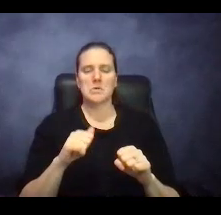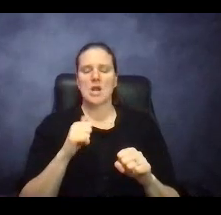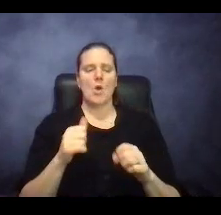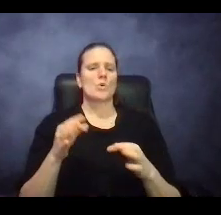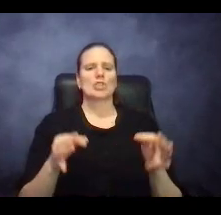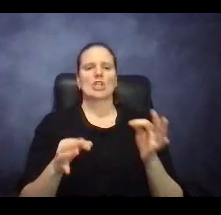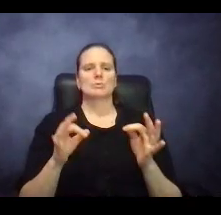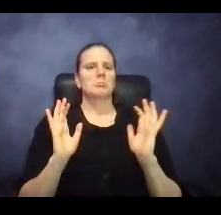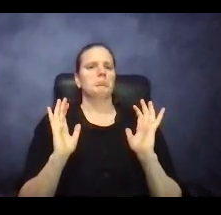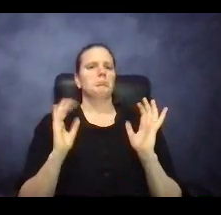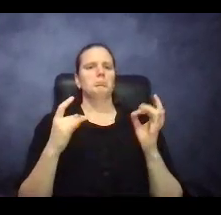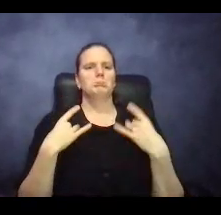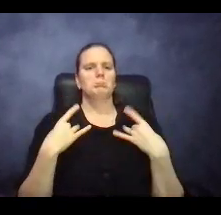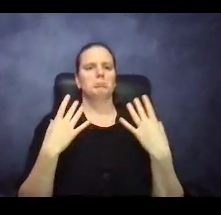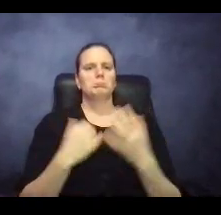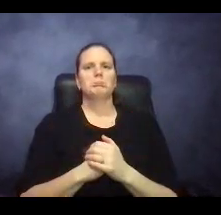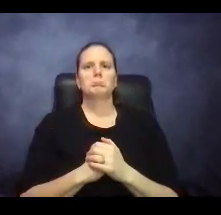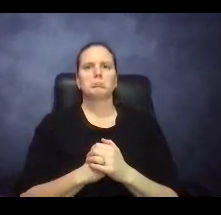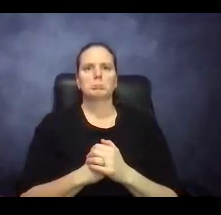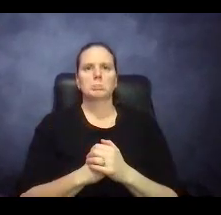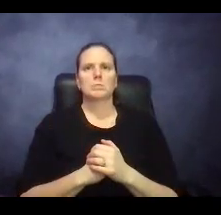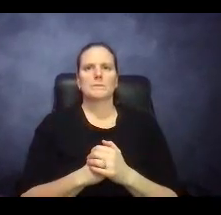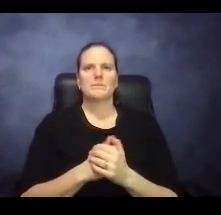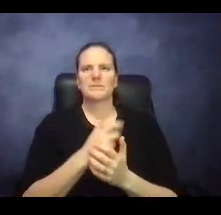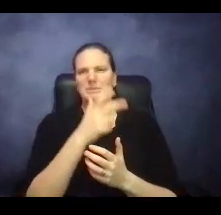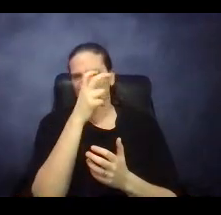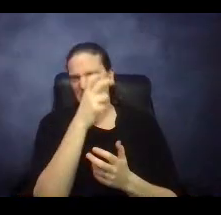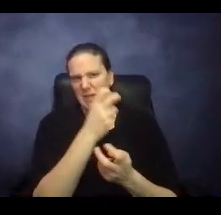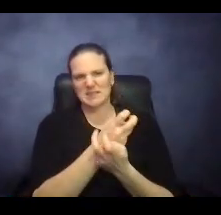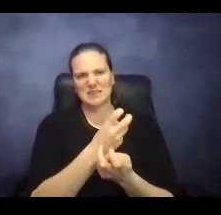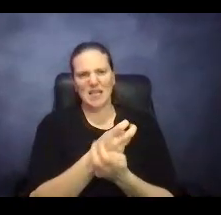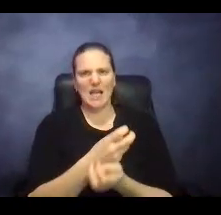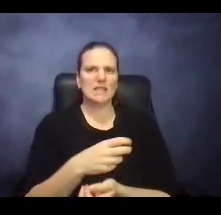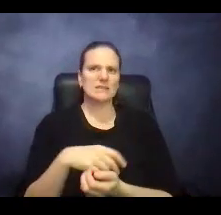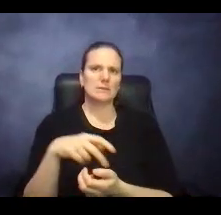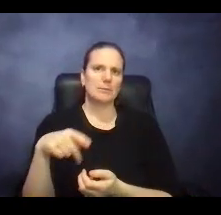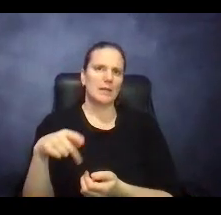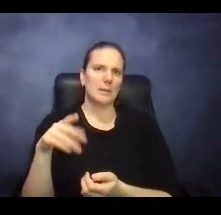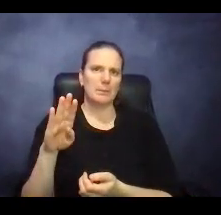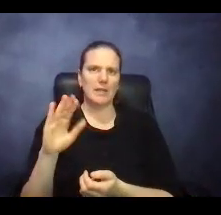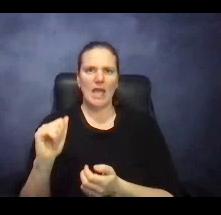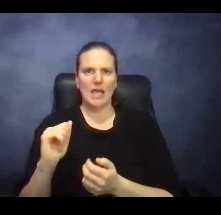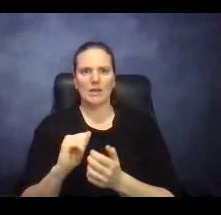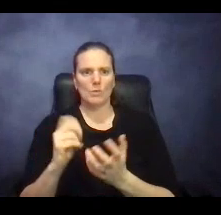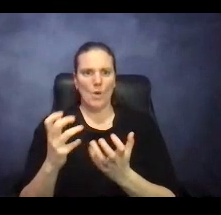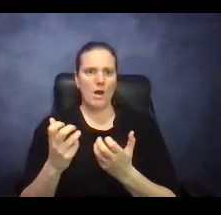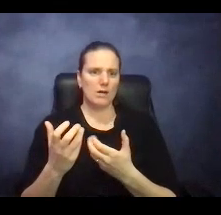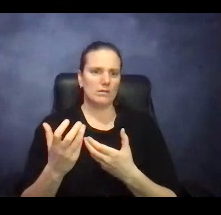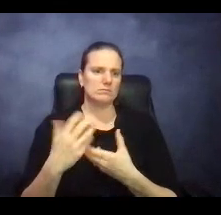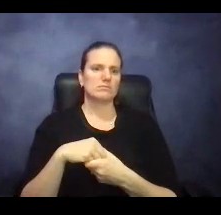But these, these things, these pesticides, the BPA, they're gonna be competing for space for resources in the liver.